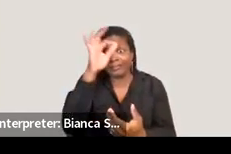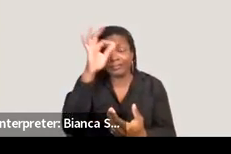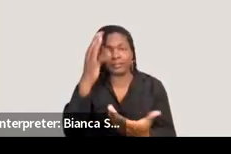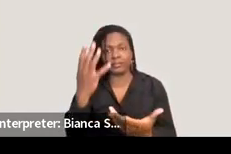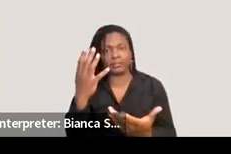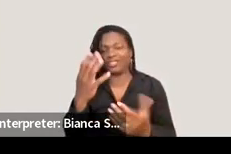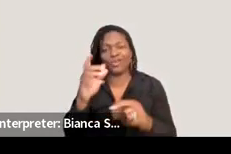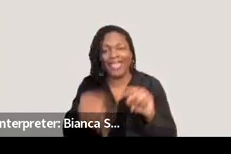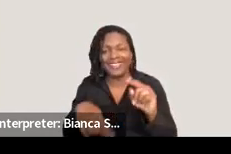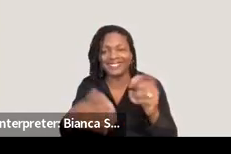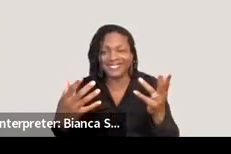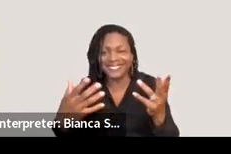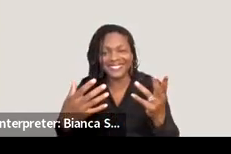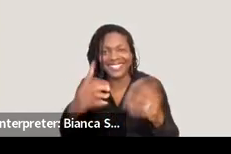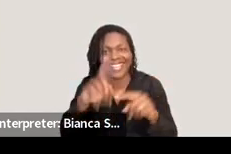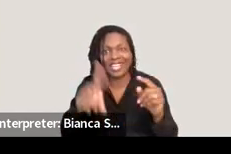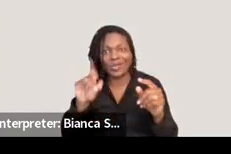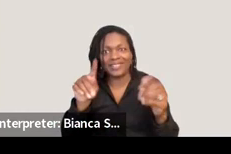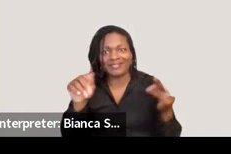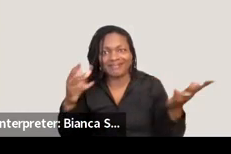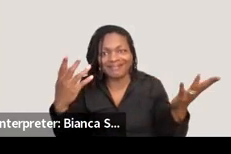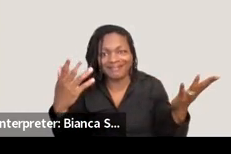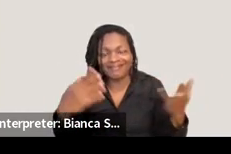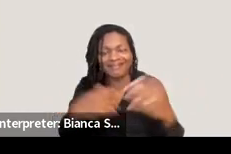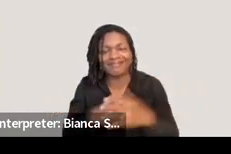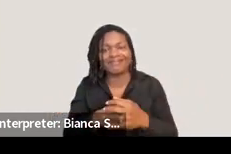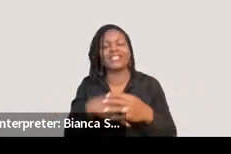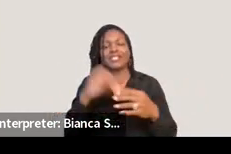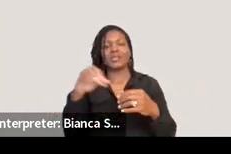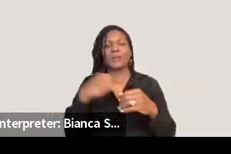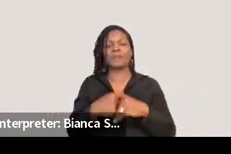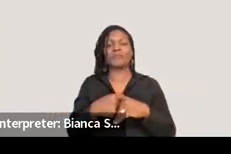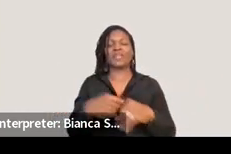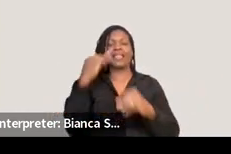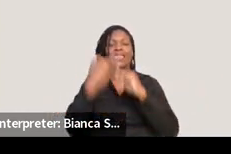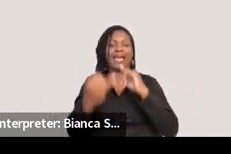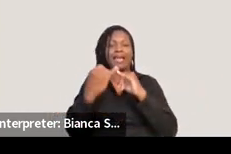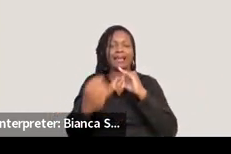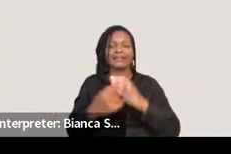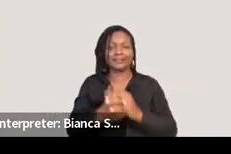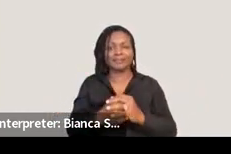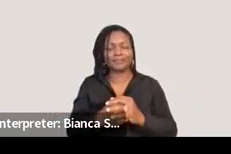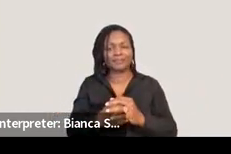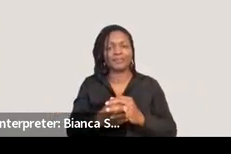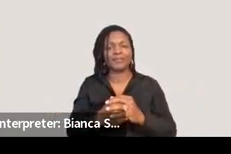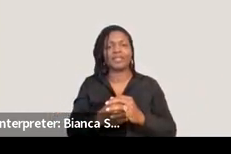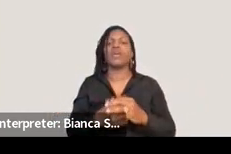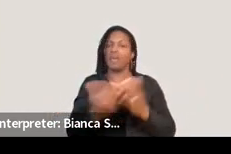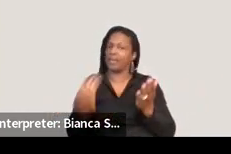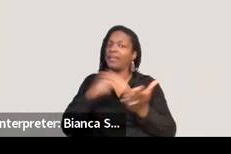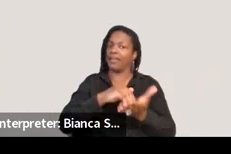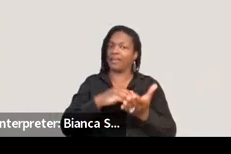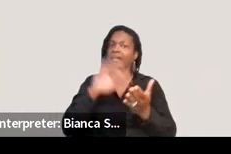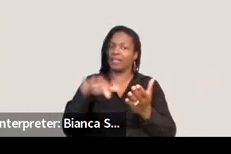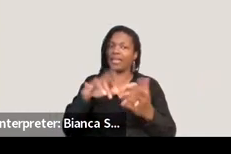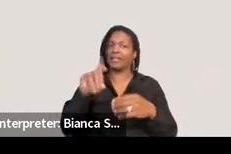In our systems. And the last thing I want to talk about is again, fostering successful collaboration.